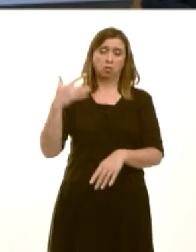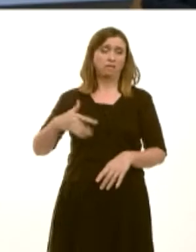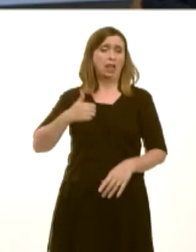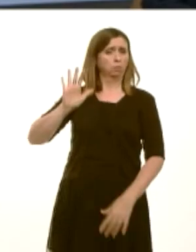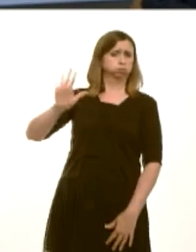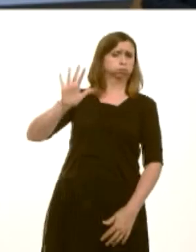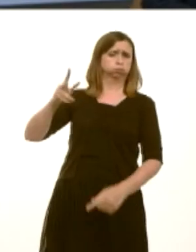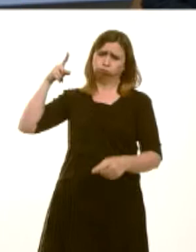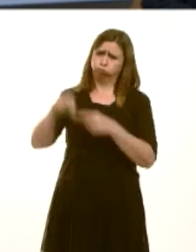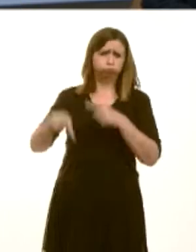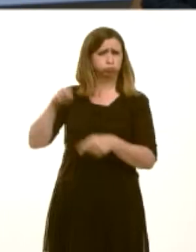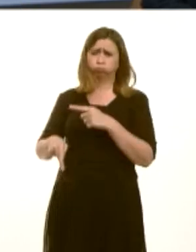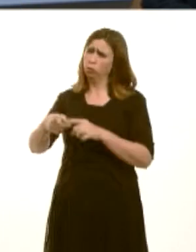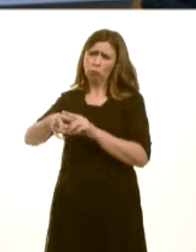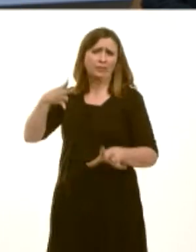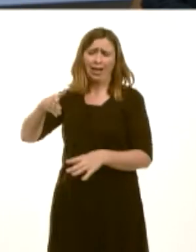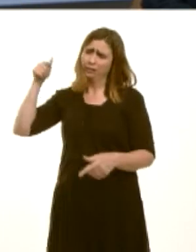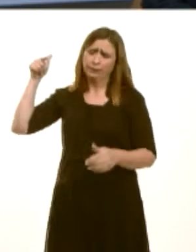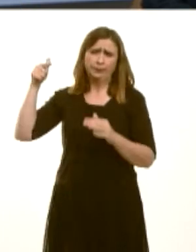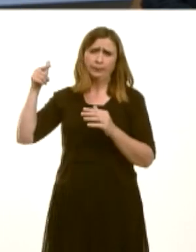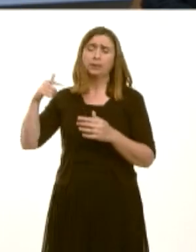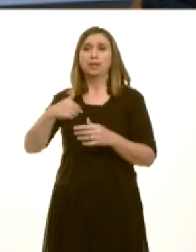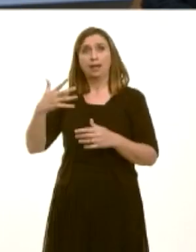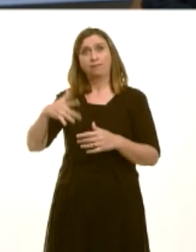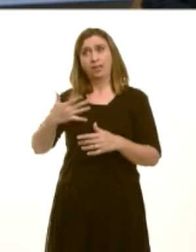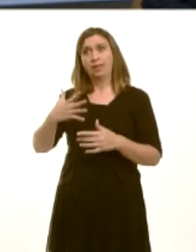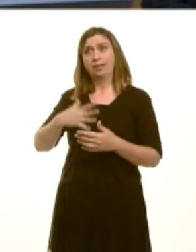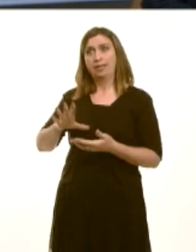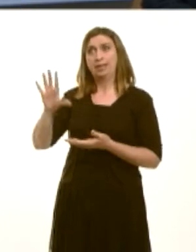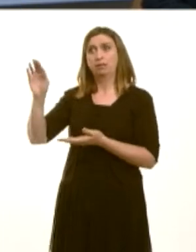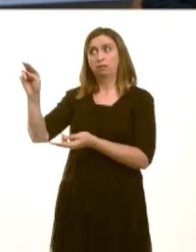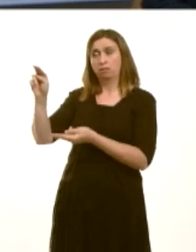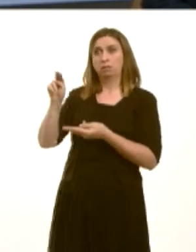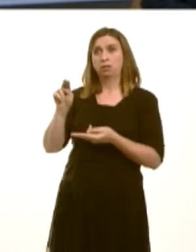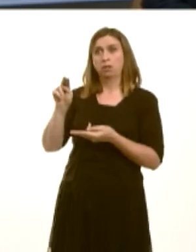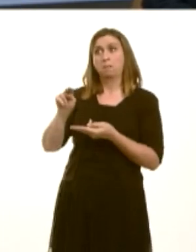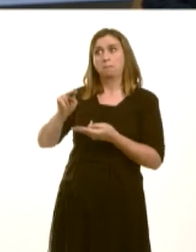parliamentary term an increase in public spending in Wales, as opposed to the 20 per cent decrease